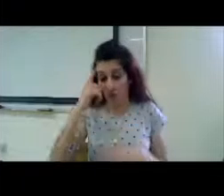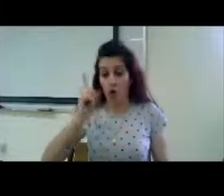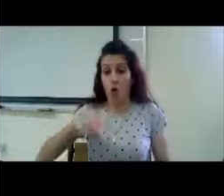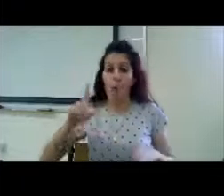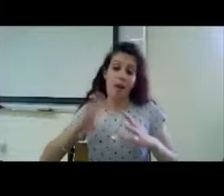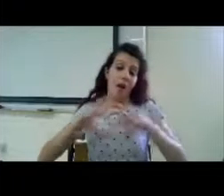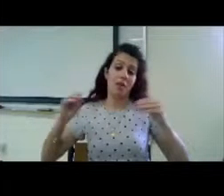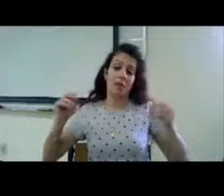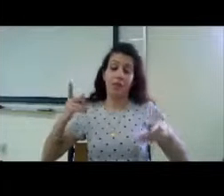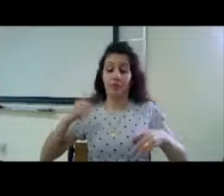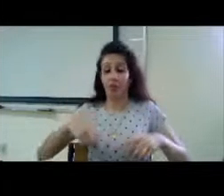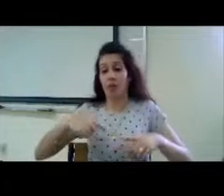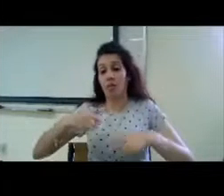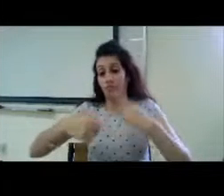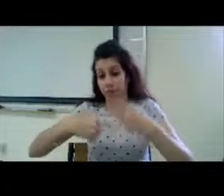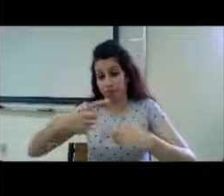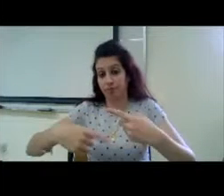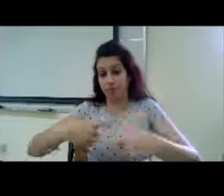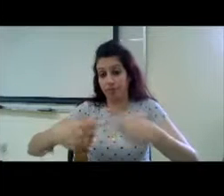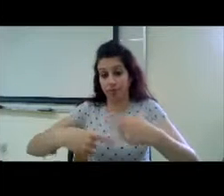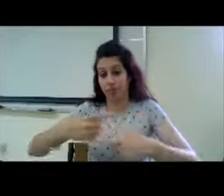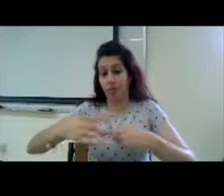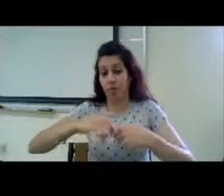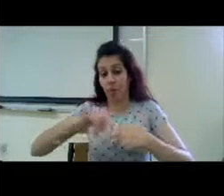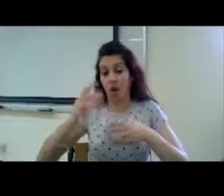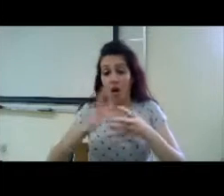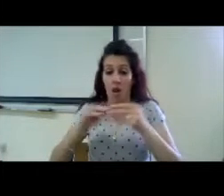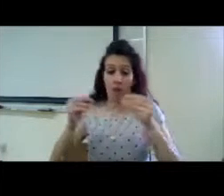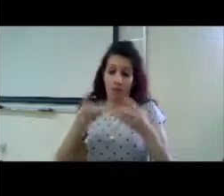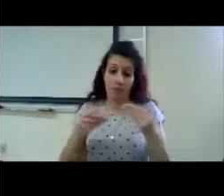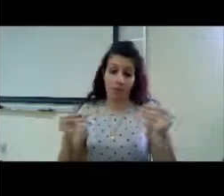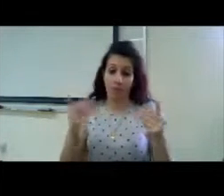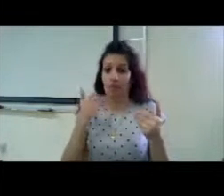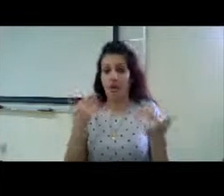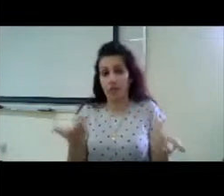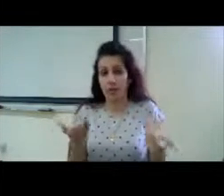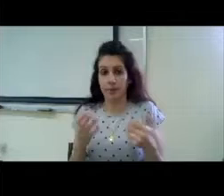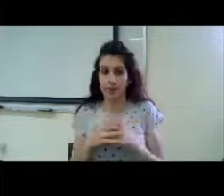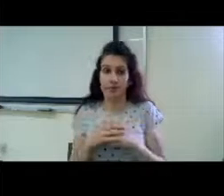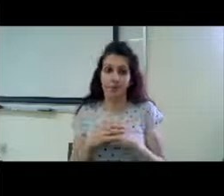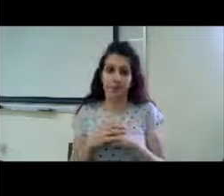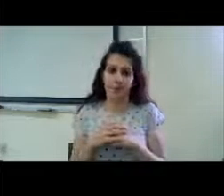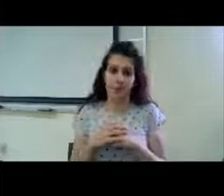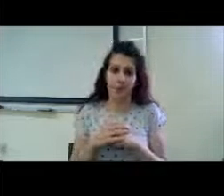children are truly met and that being central to our learning process if